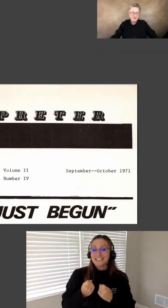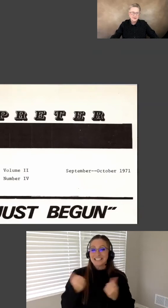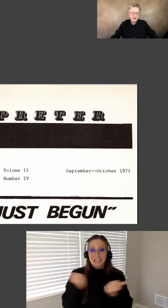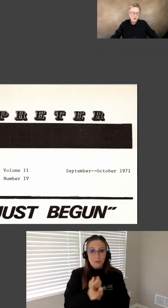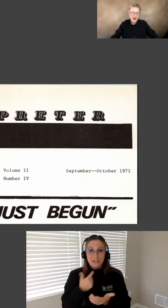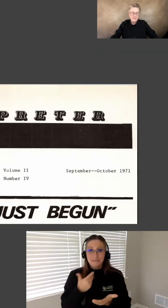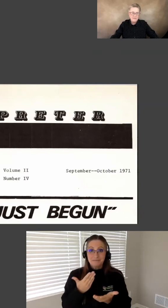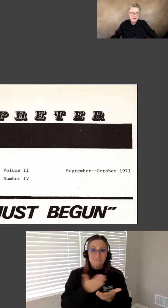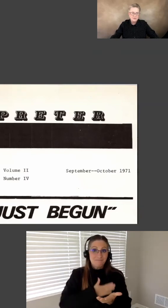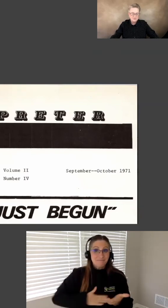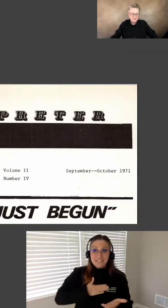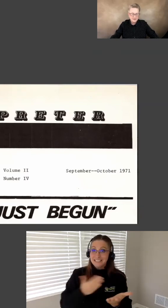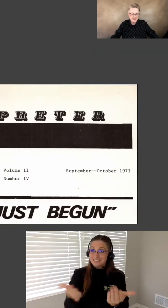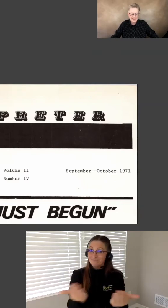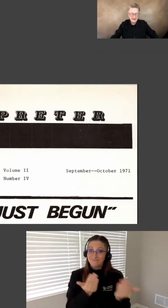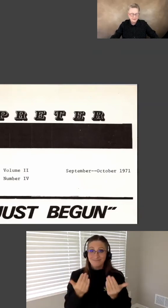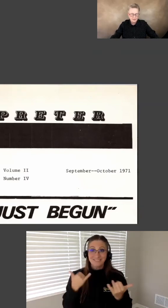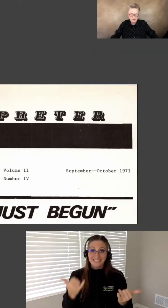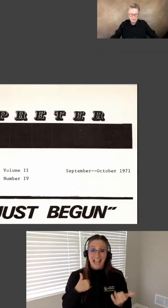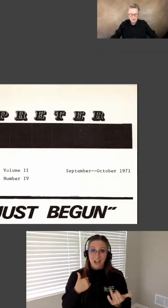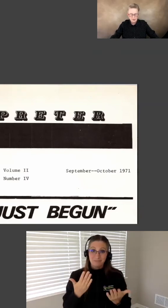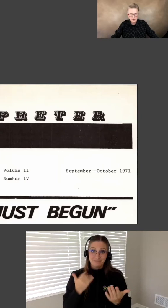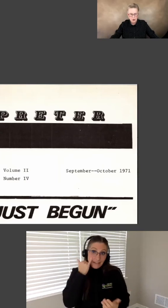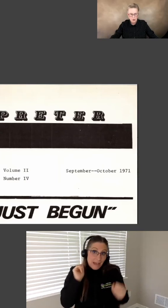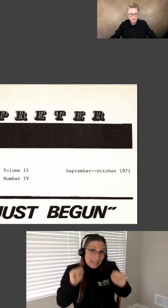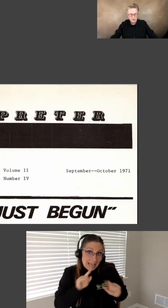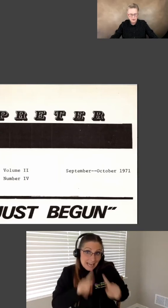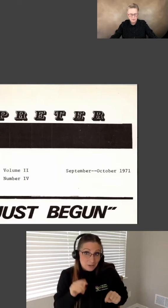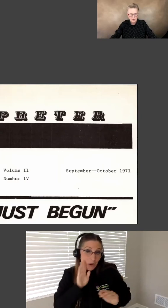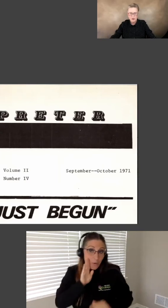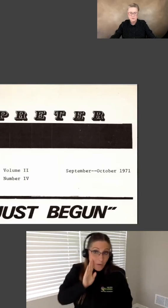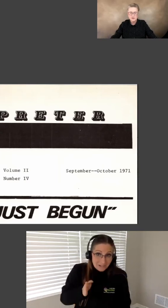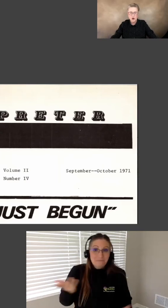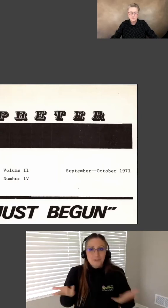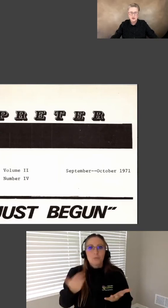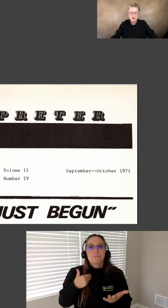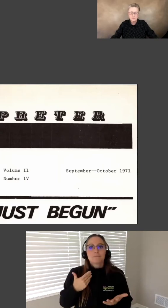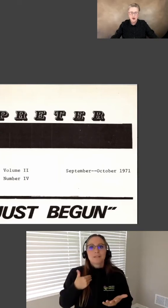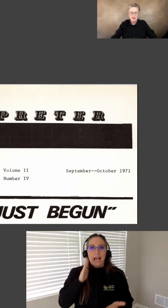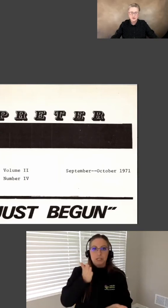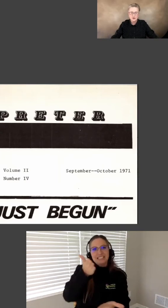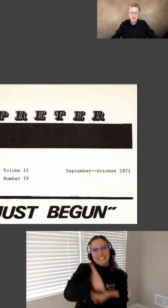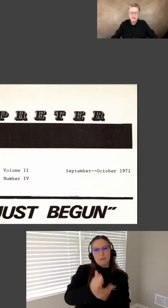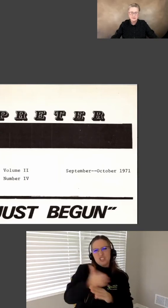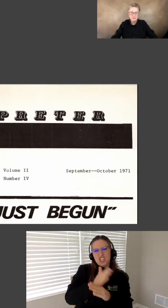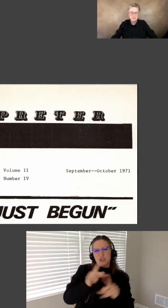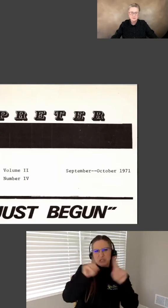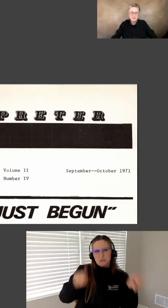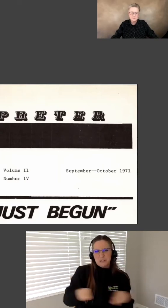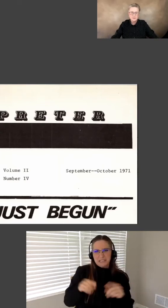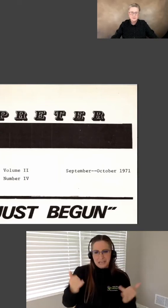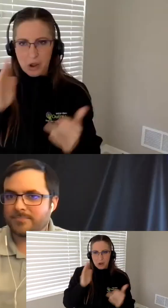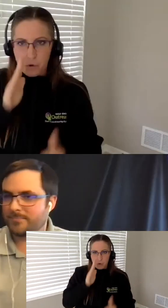that you have, if I can so I'm gonna stop sharing my screen